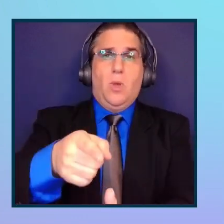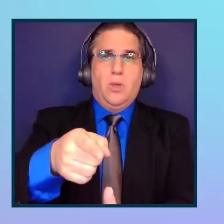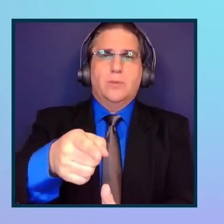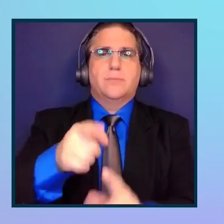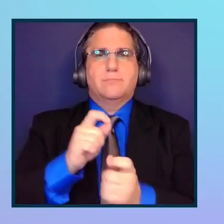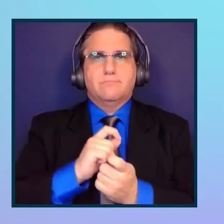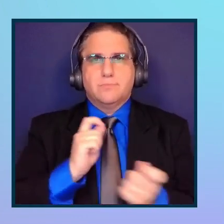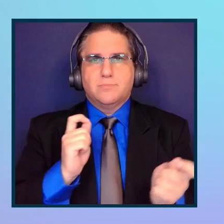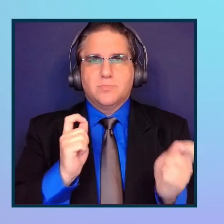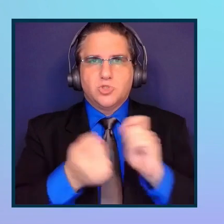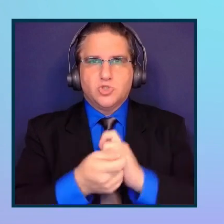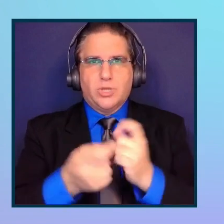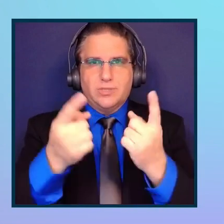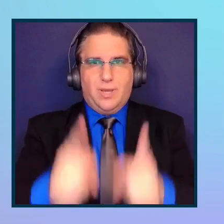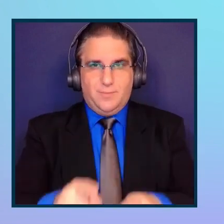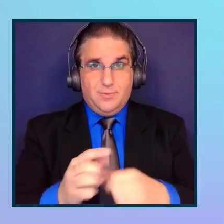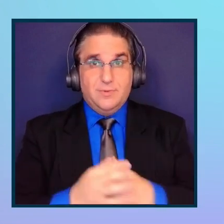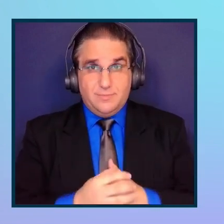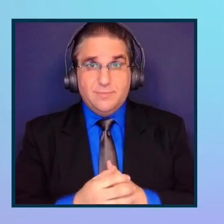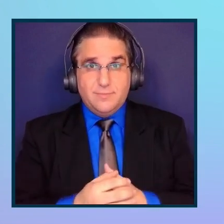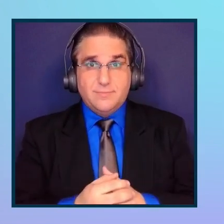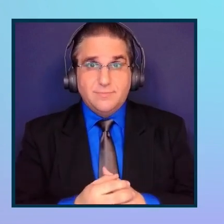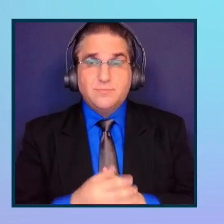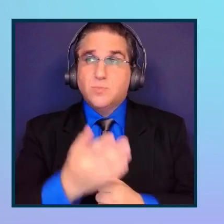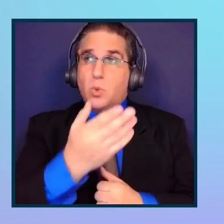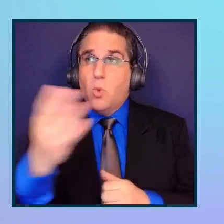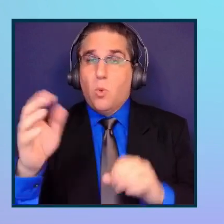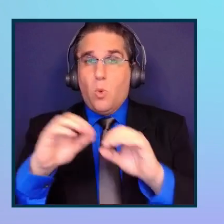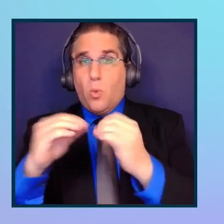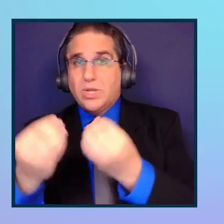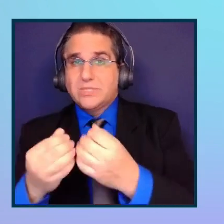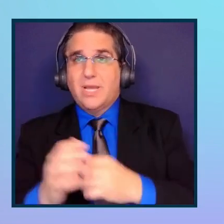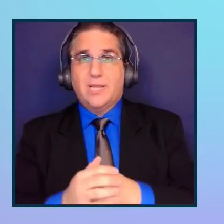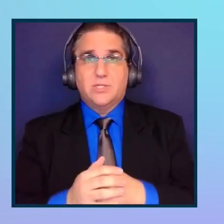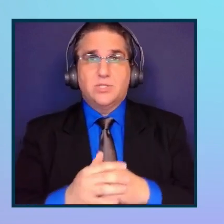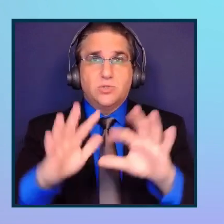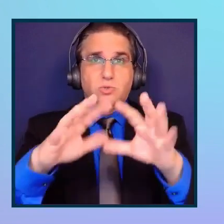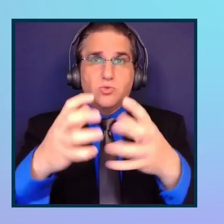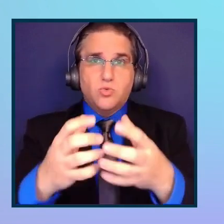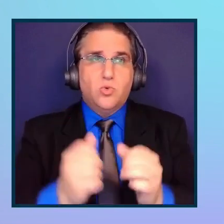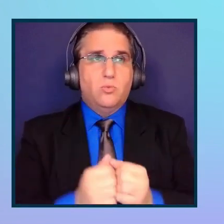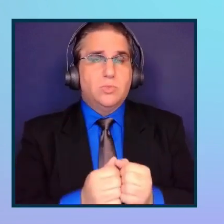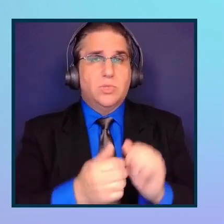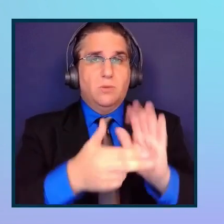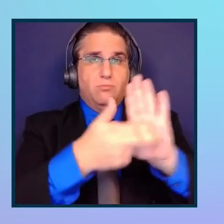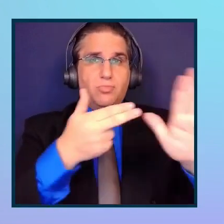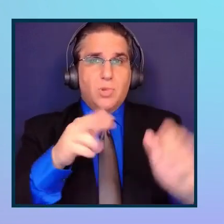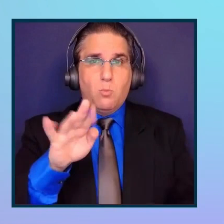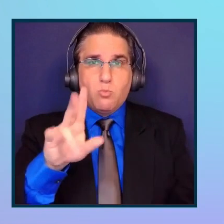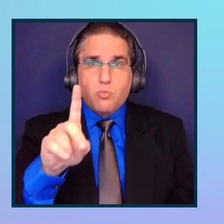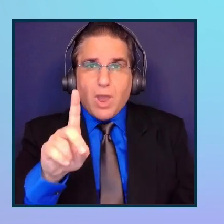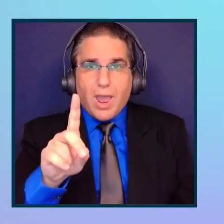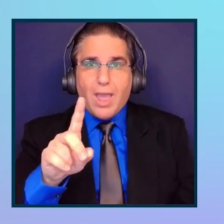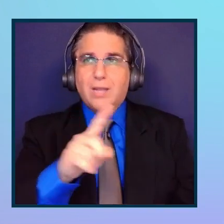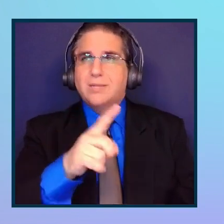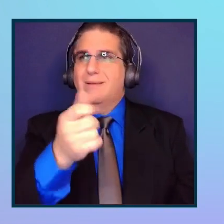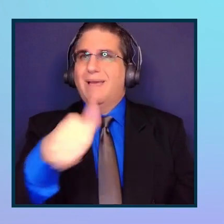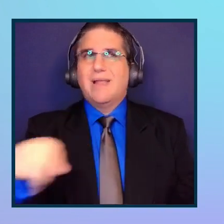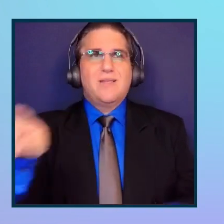and organizations and brands and movements that matter matter, because they're very clear